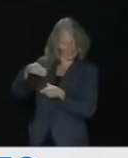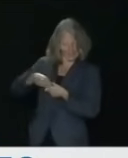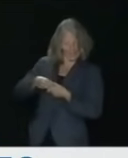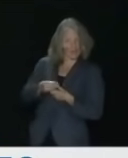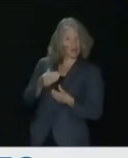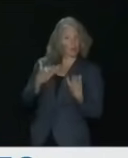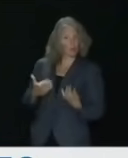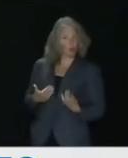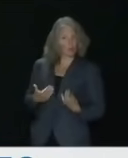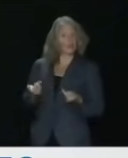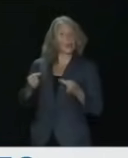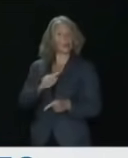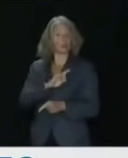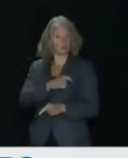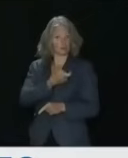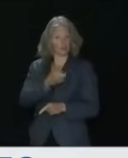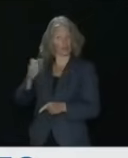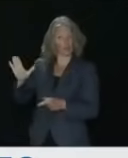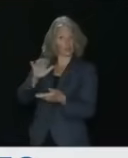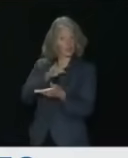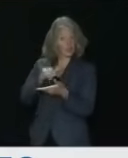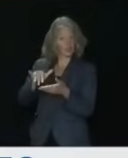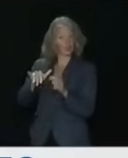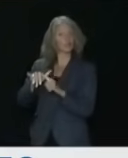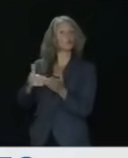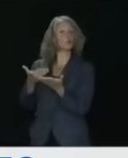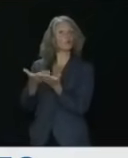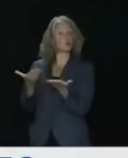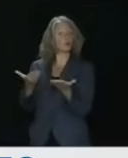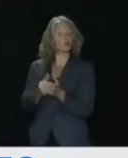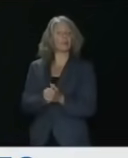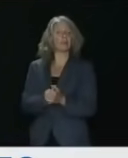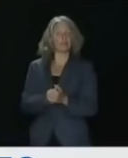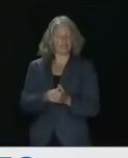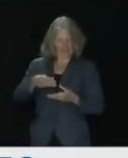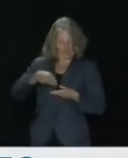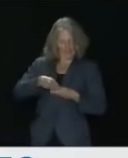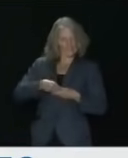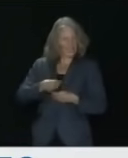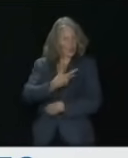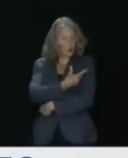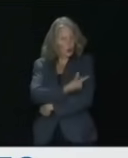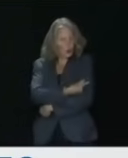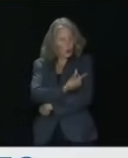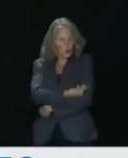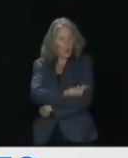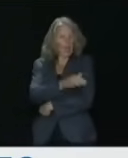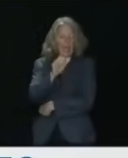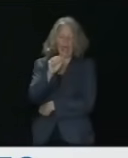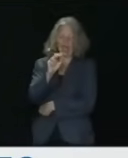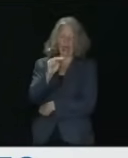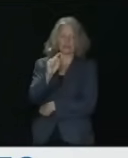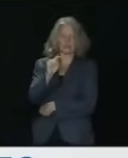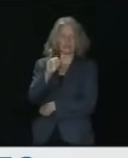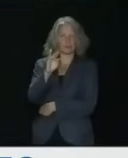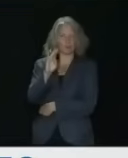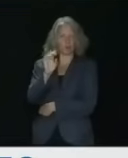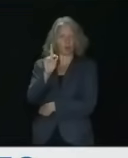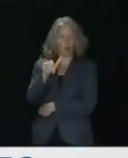ACTUAL IMMUNE RESPONSE, THE STUDY FROM THE SPANISH TRIAL